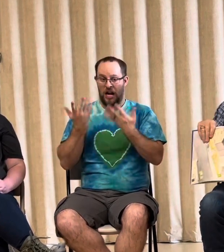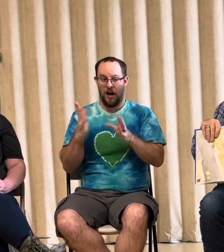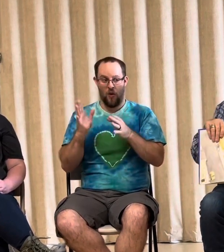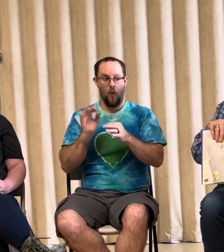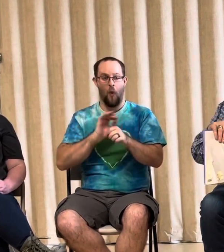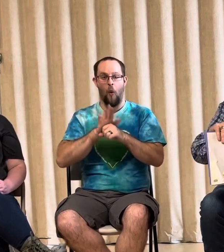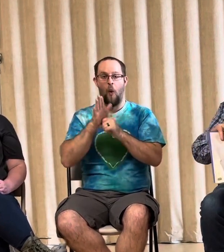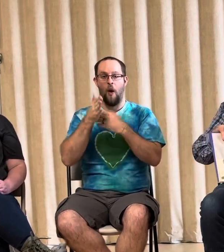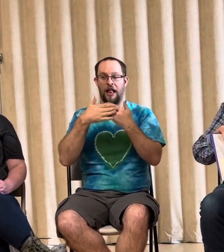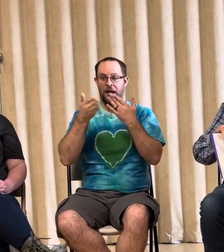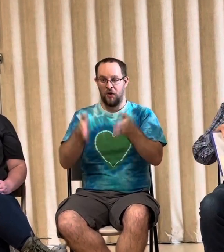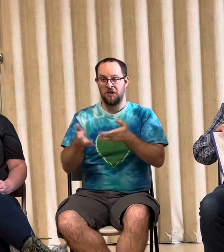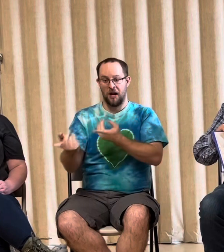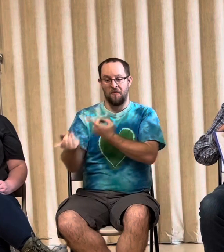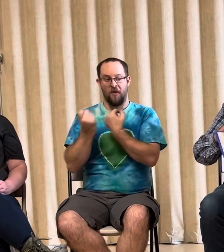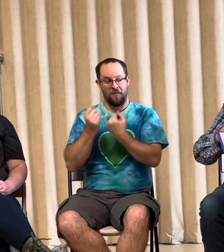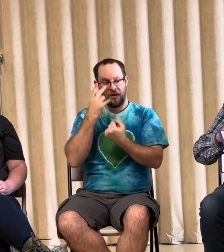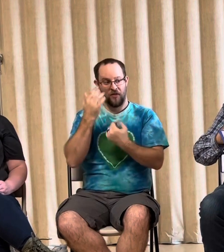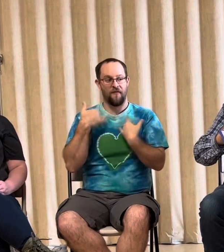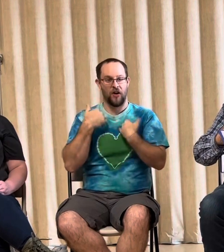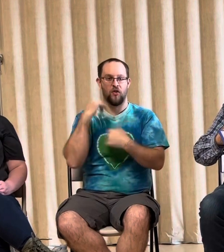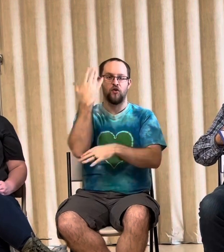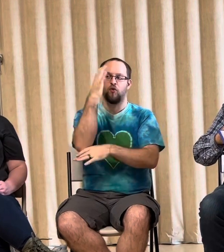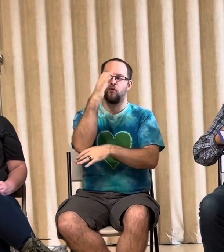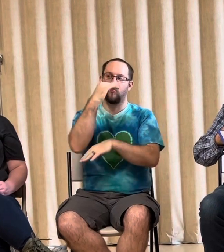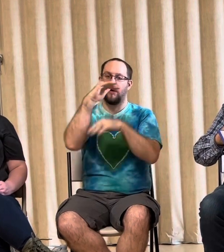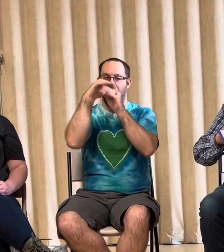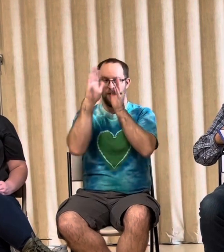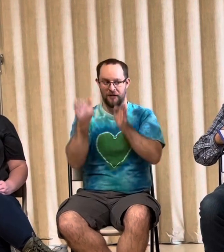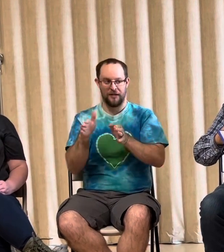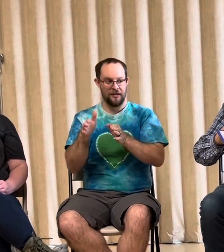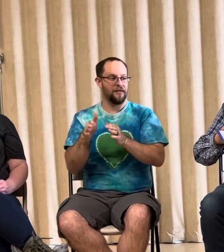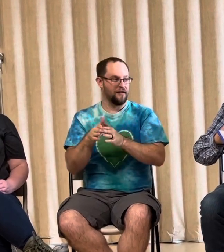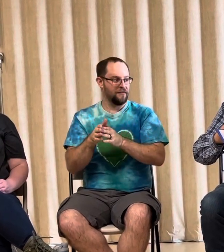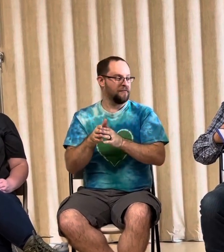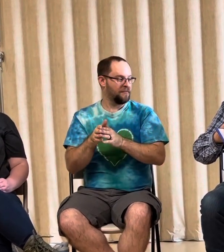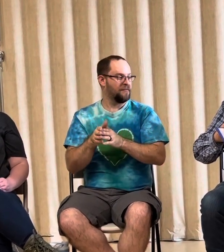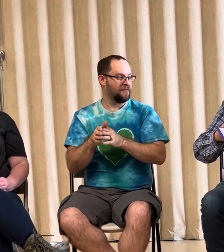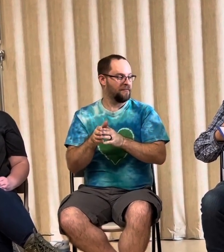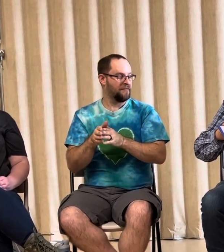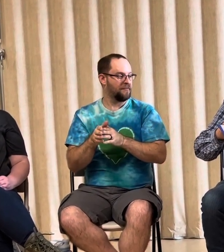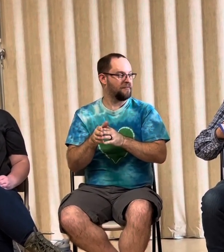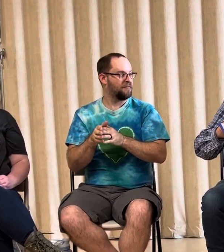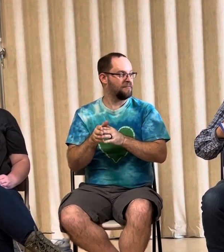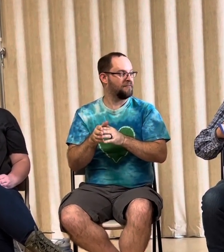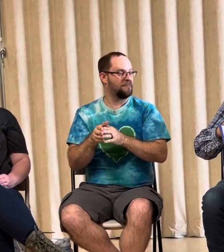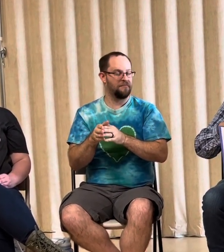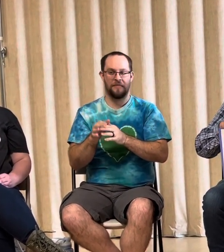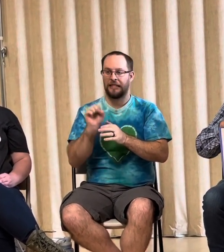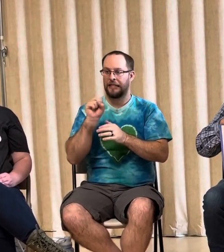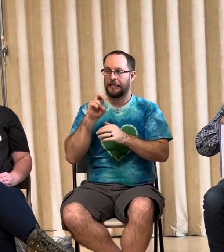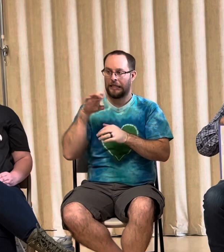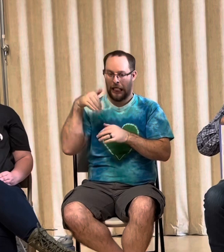neighborhood's coming over, because they've got tree houses. And we've got slides, and